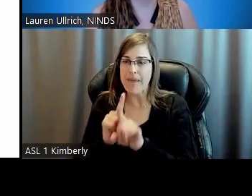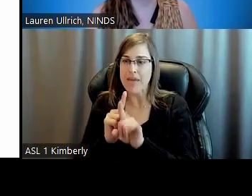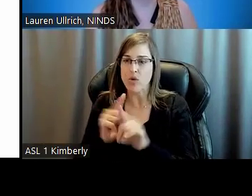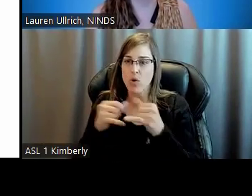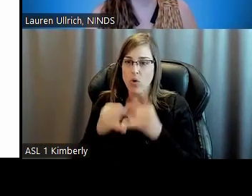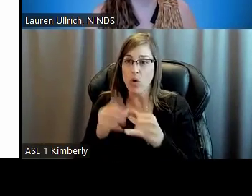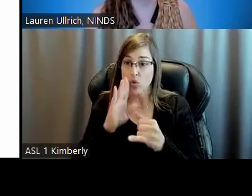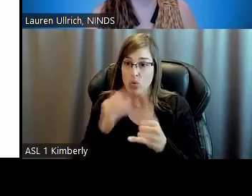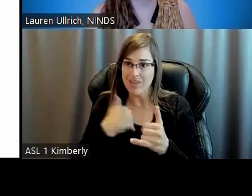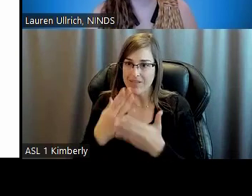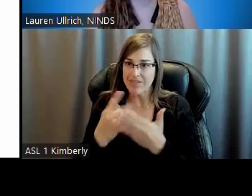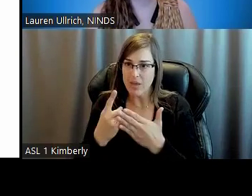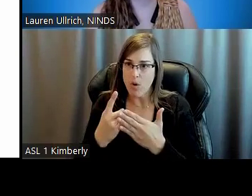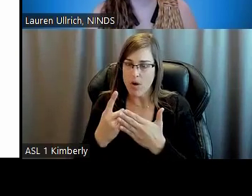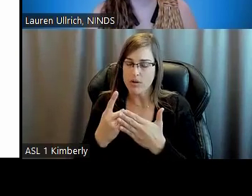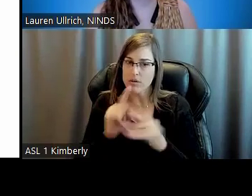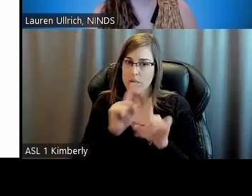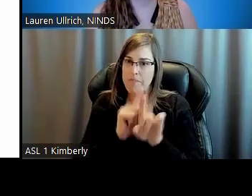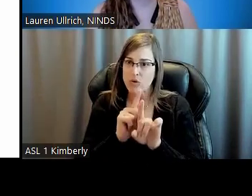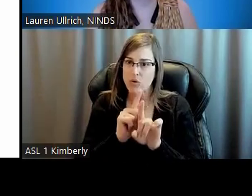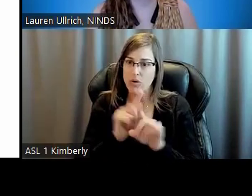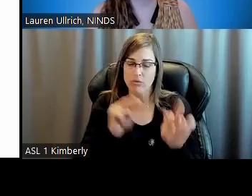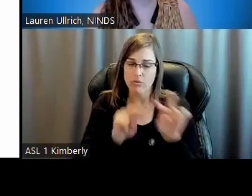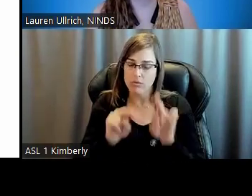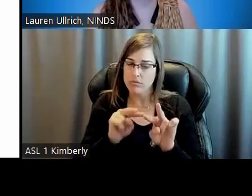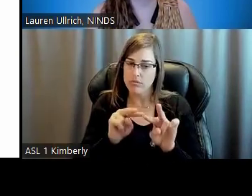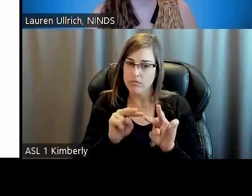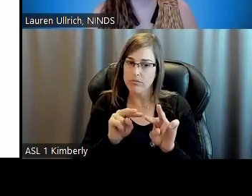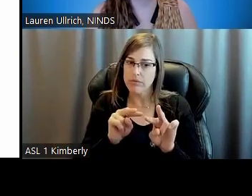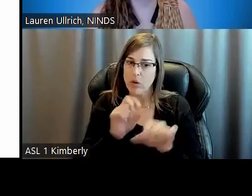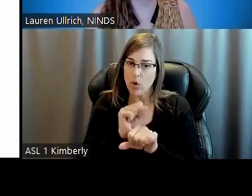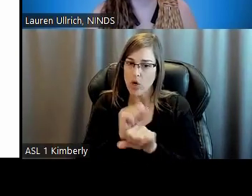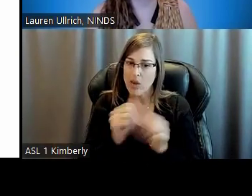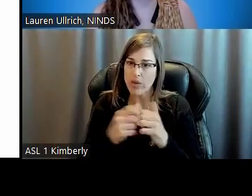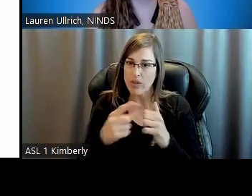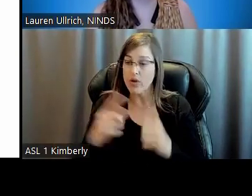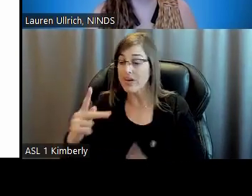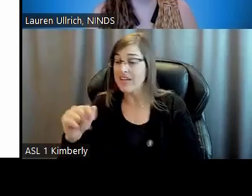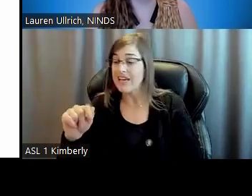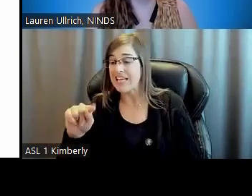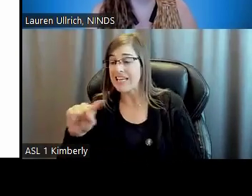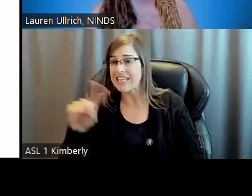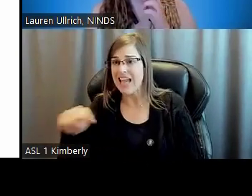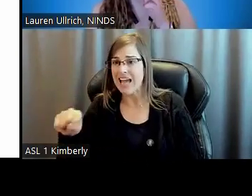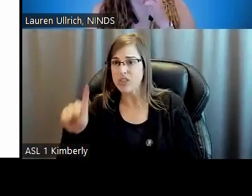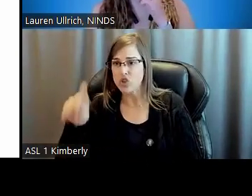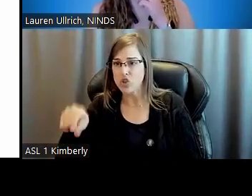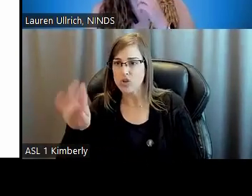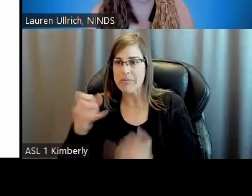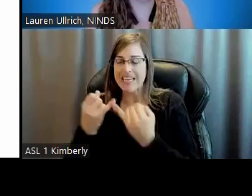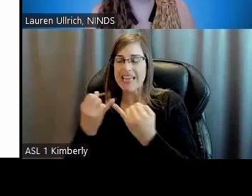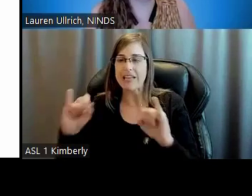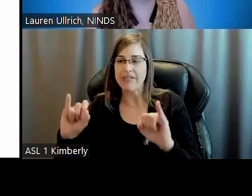where the Katz award you should be in independence already and proposing a project